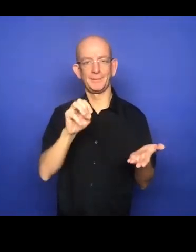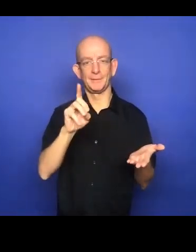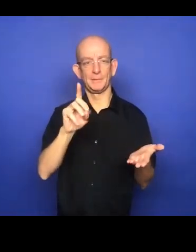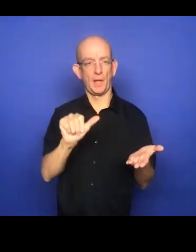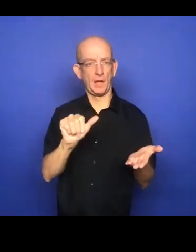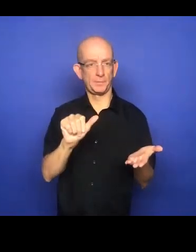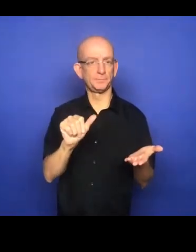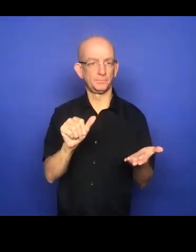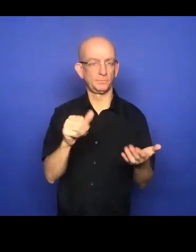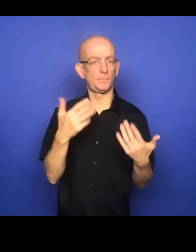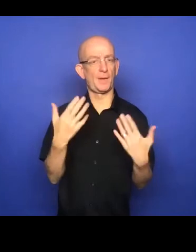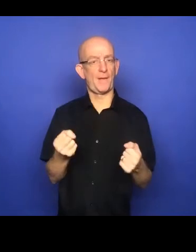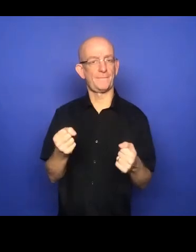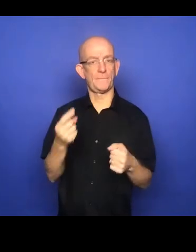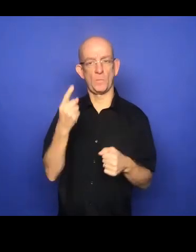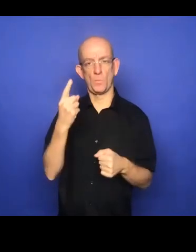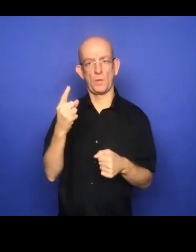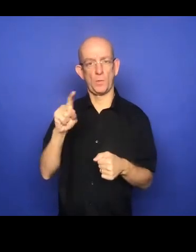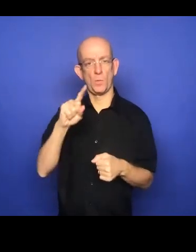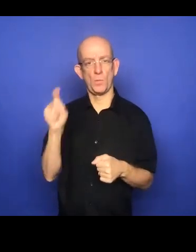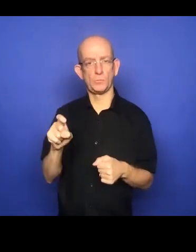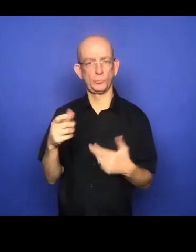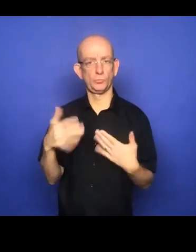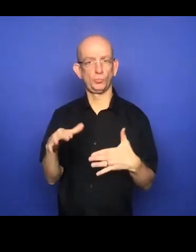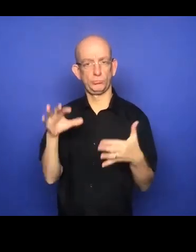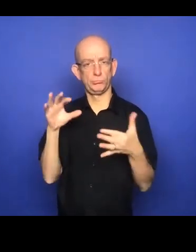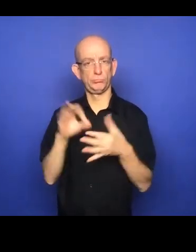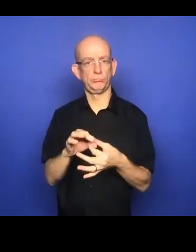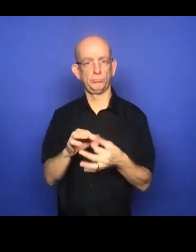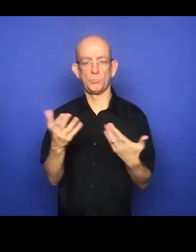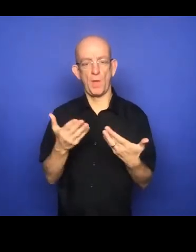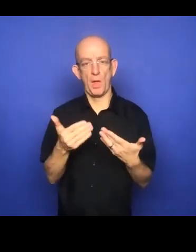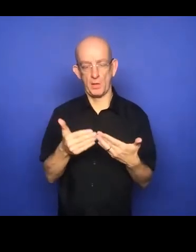you, Neda, so we have a concrete question related